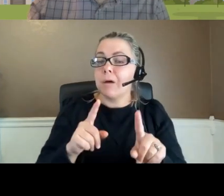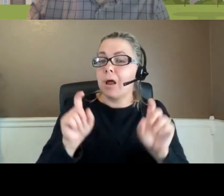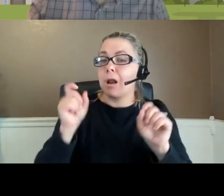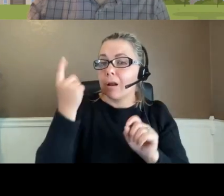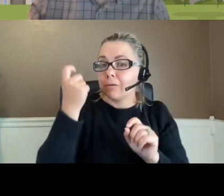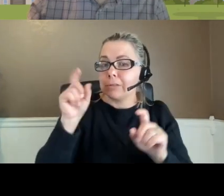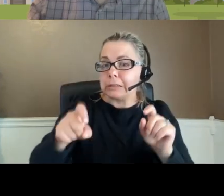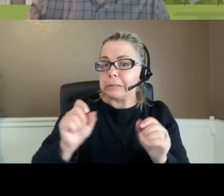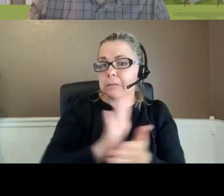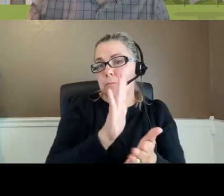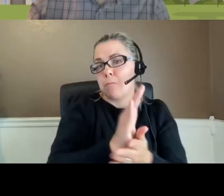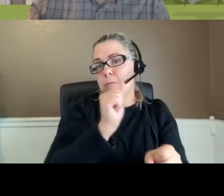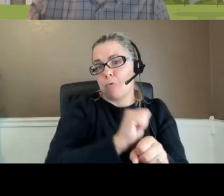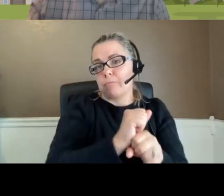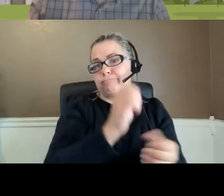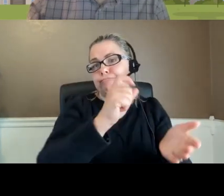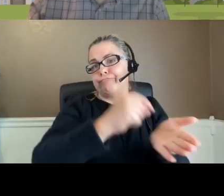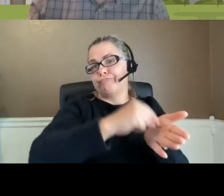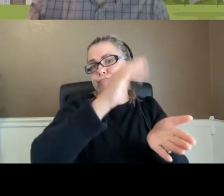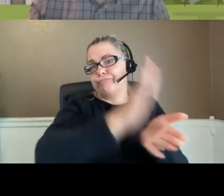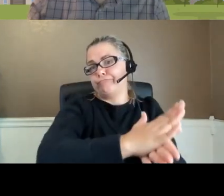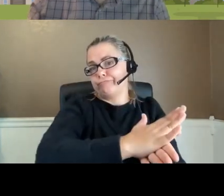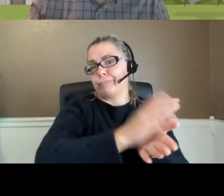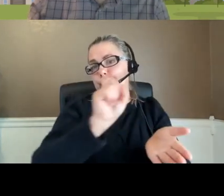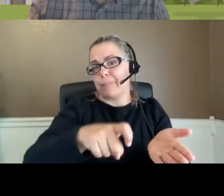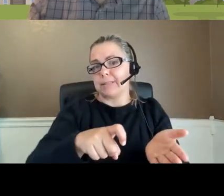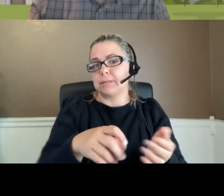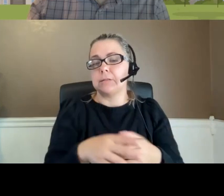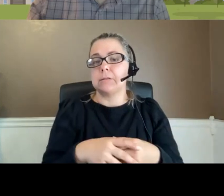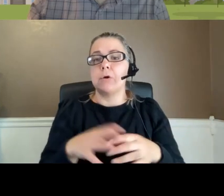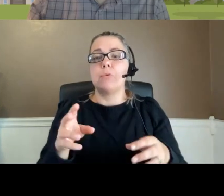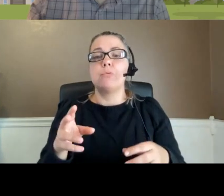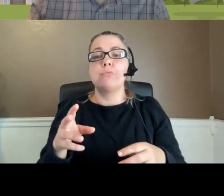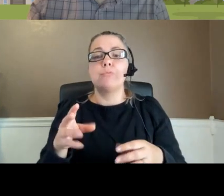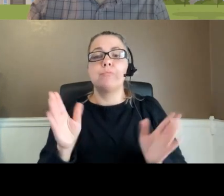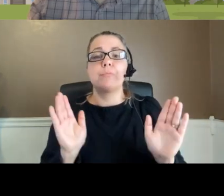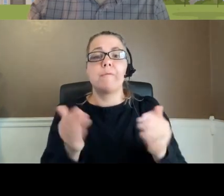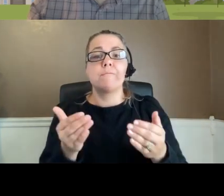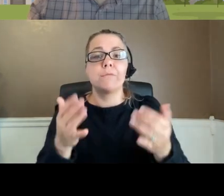really going to going to focus on today is the evaluation component of this. We have 45 minutes